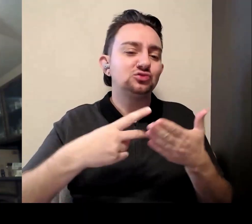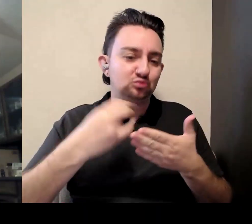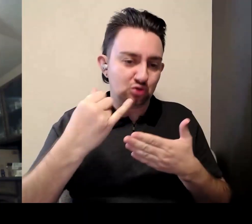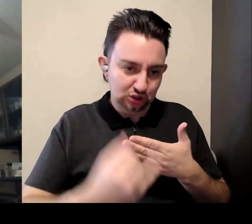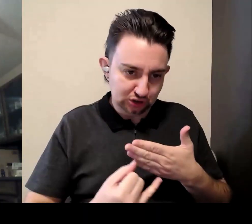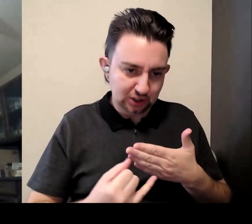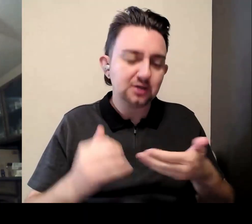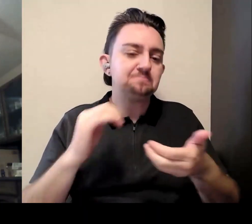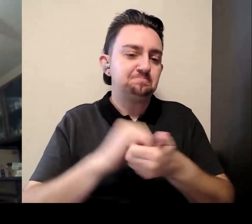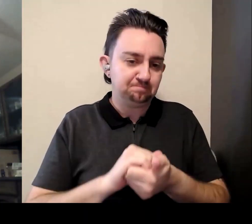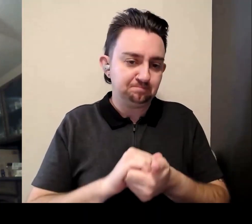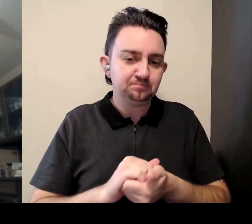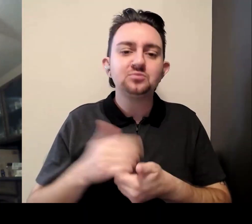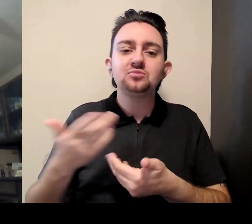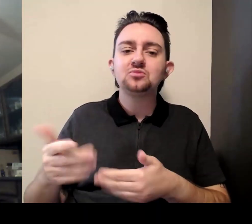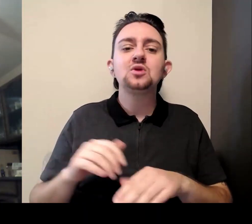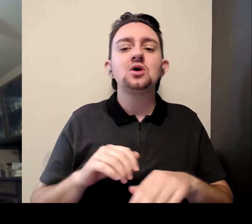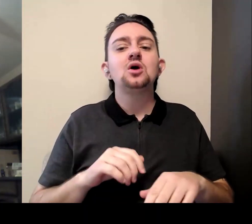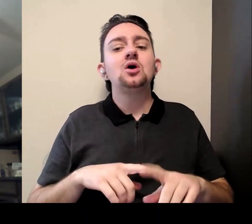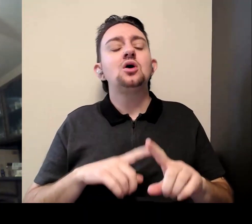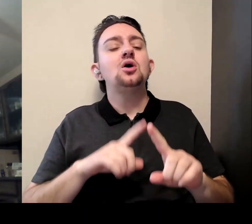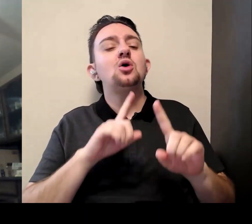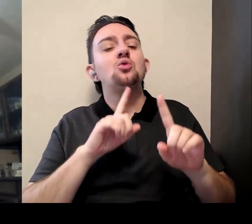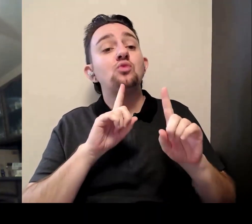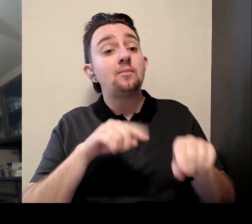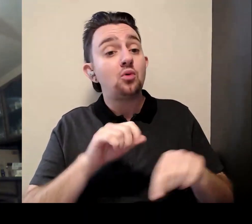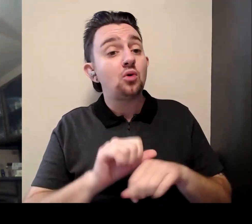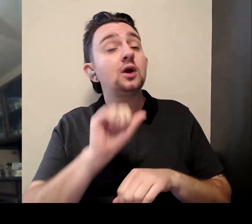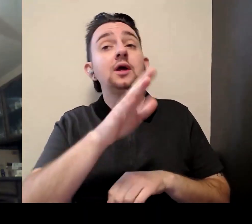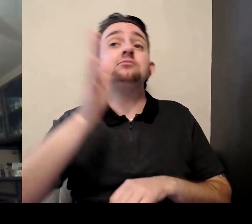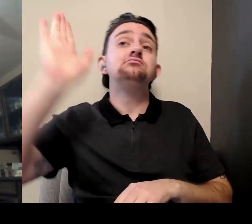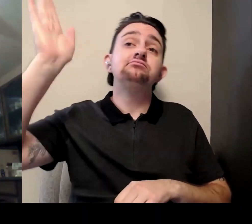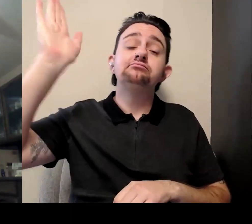And we reported it in a state conference for action research.